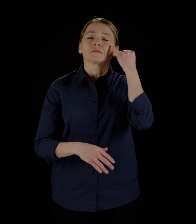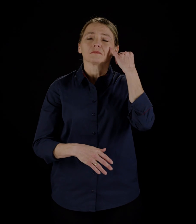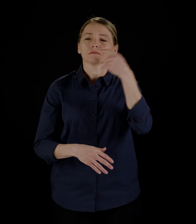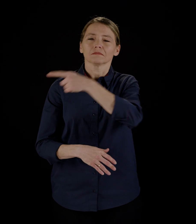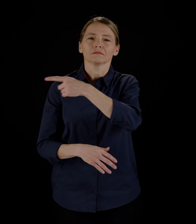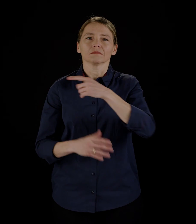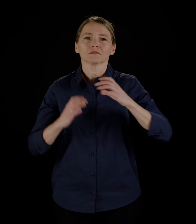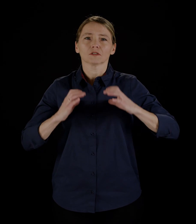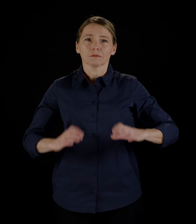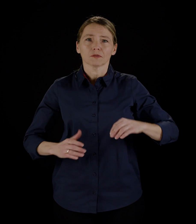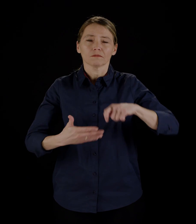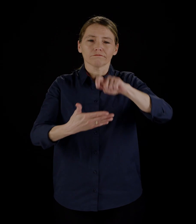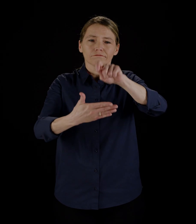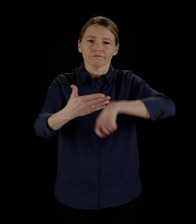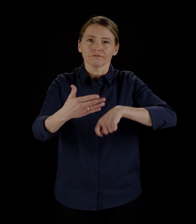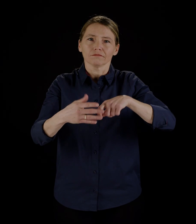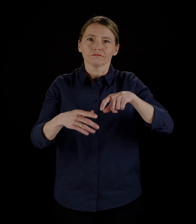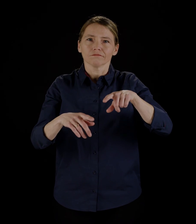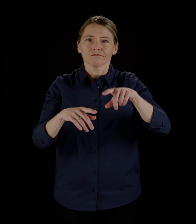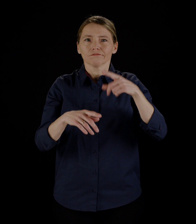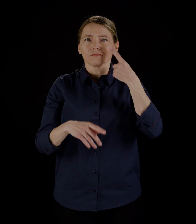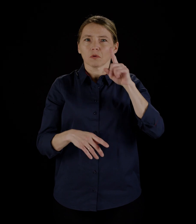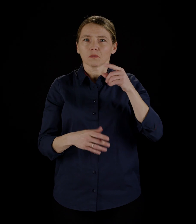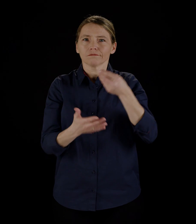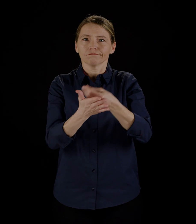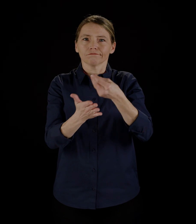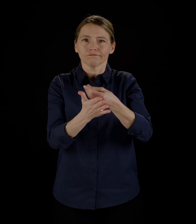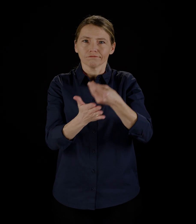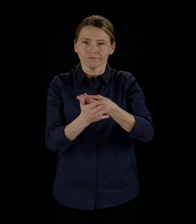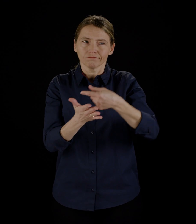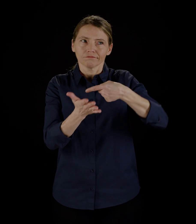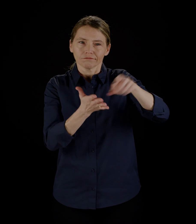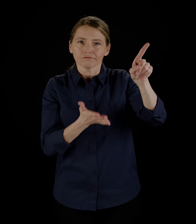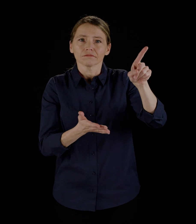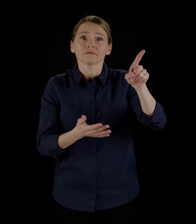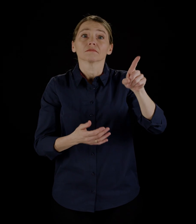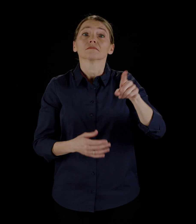Where a customer’s ability to fulfill their financial obligation is not certain based